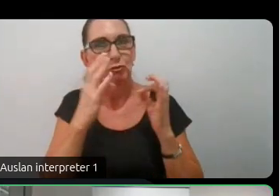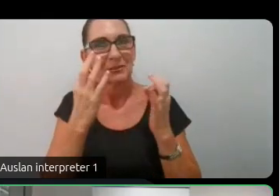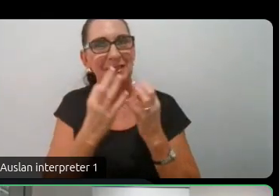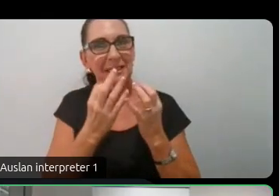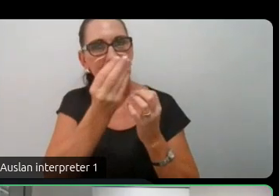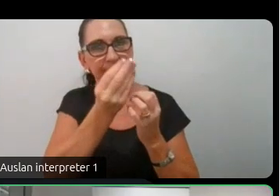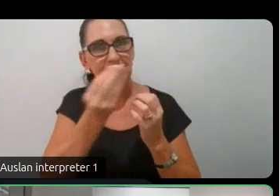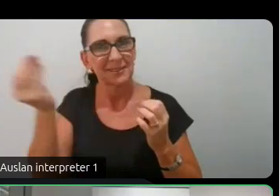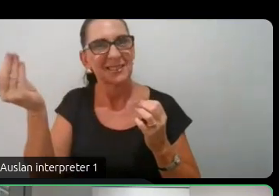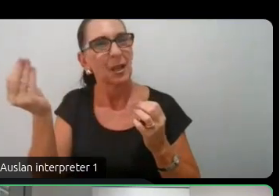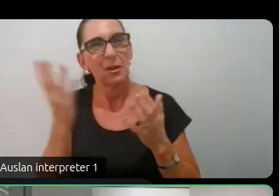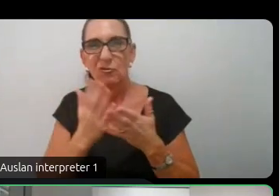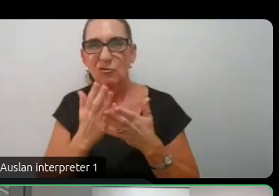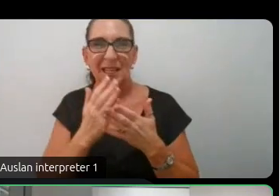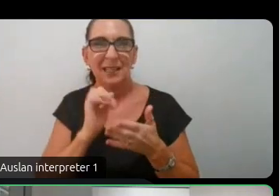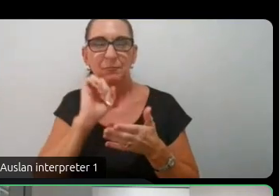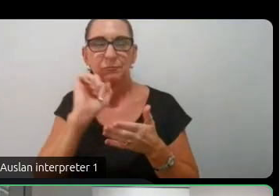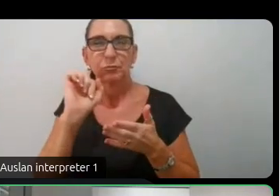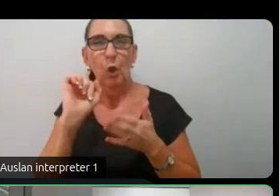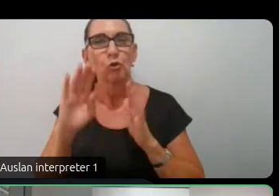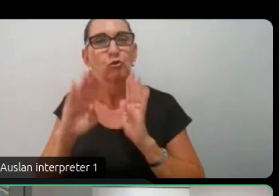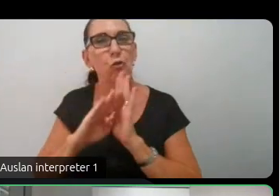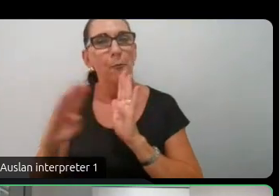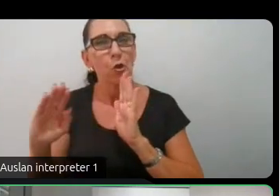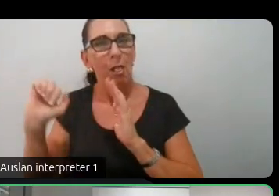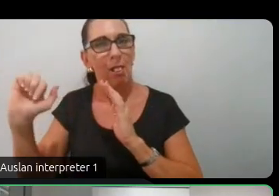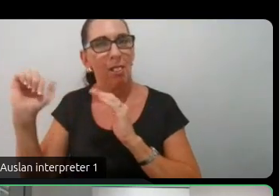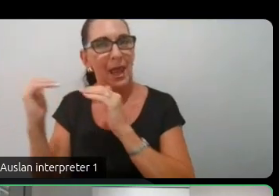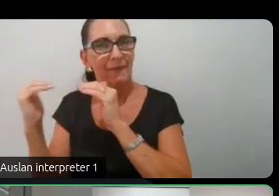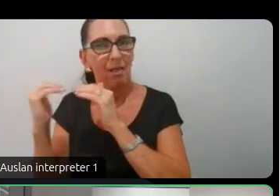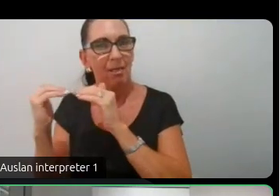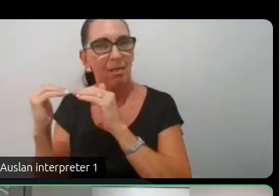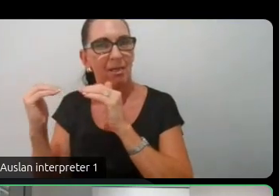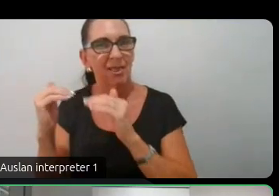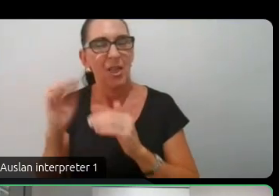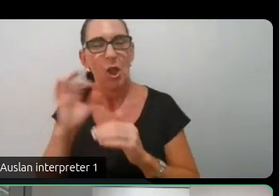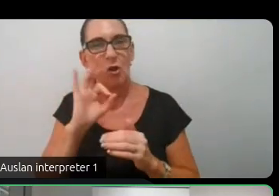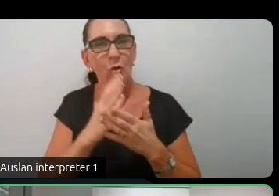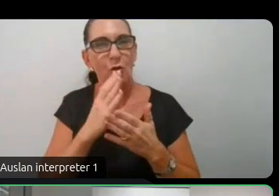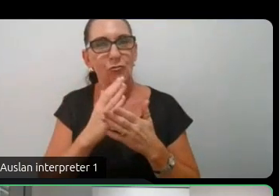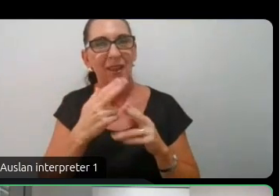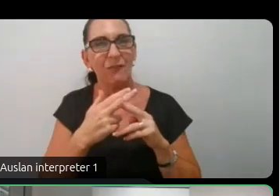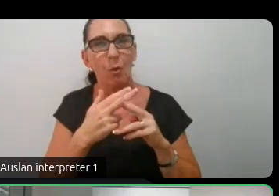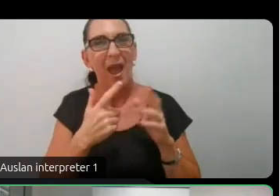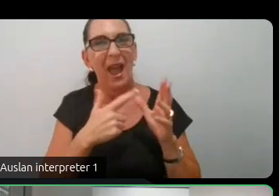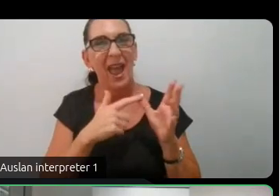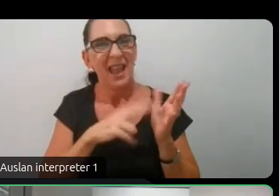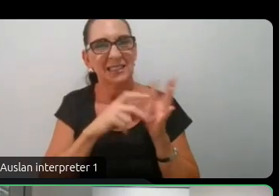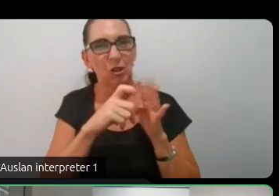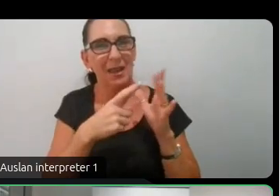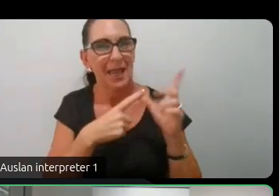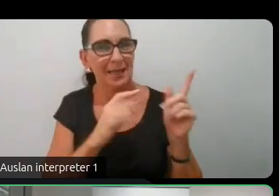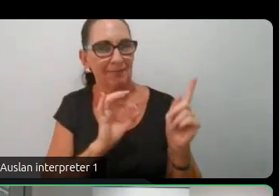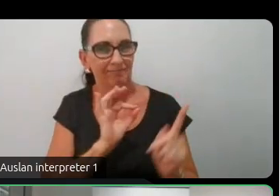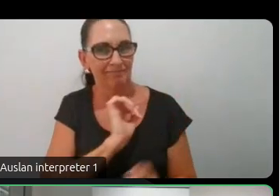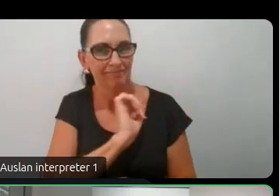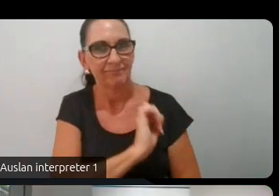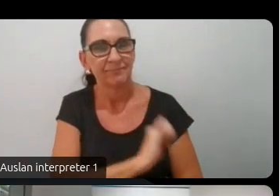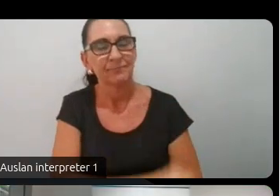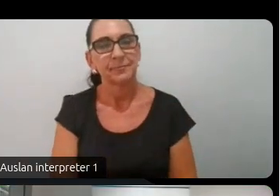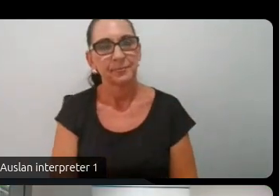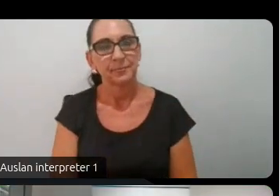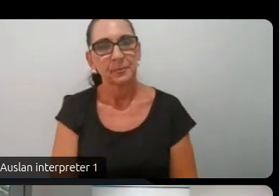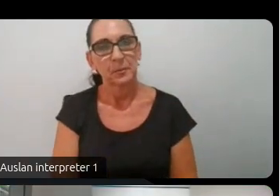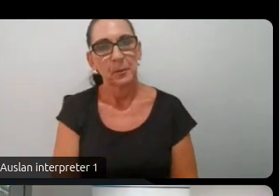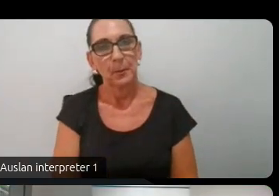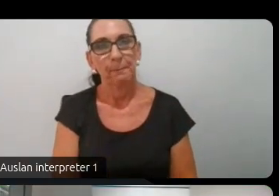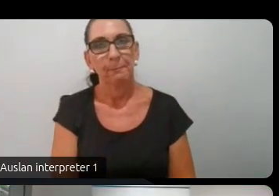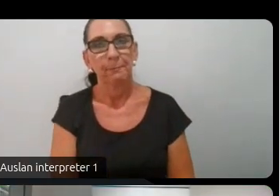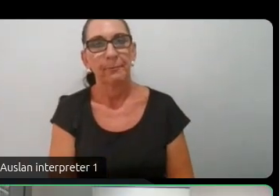be more at a um tribunal level as opposed to kind of normal interaction with the agency.